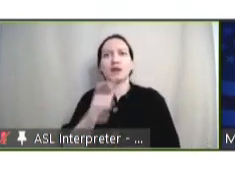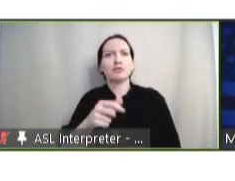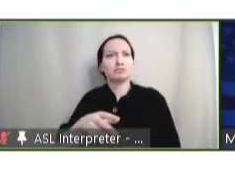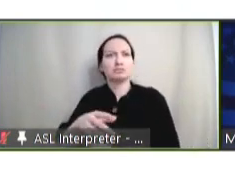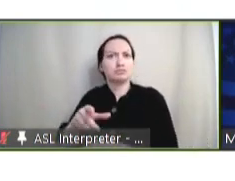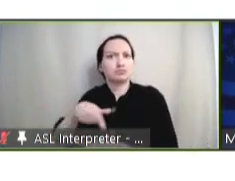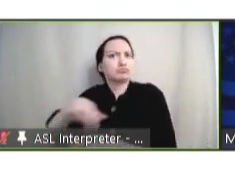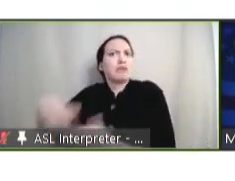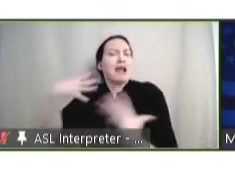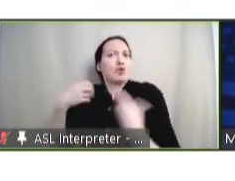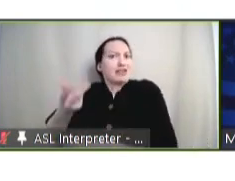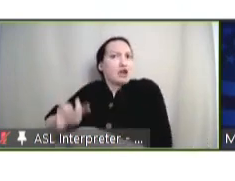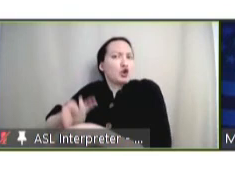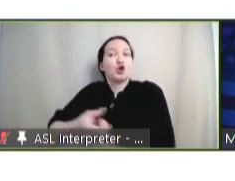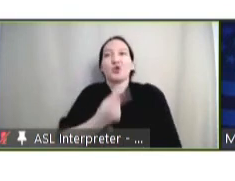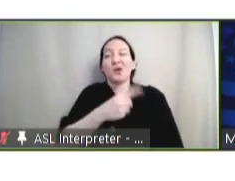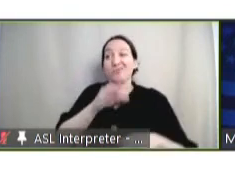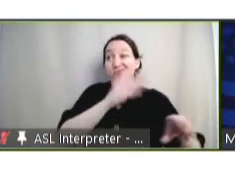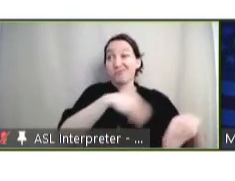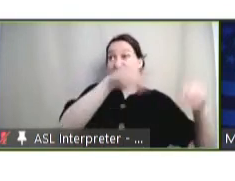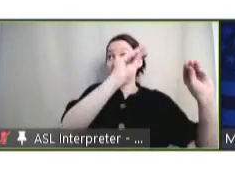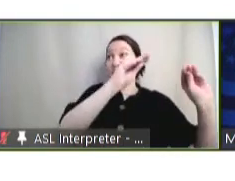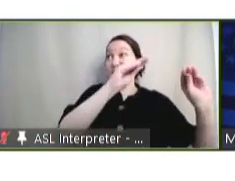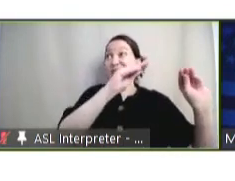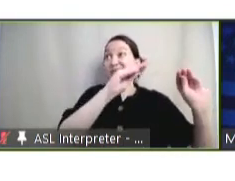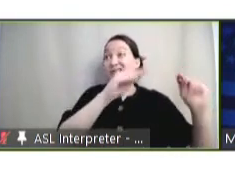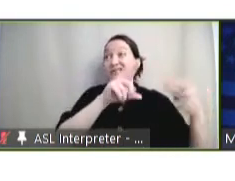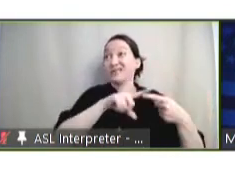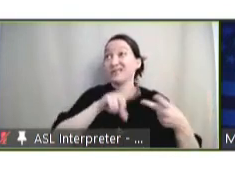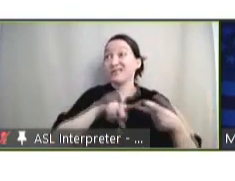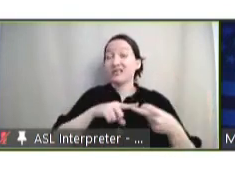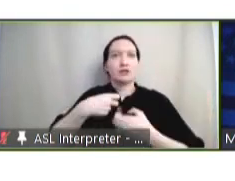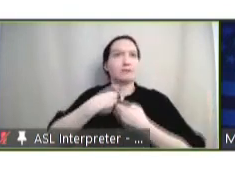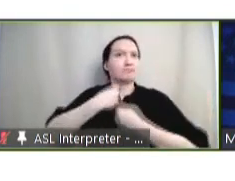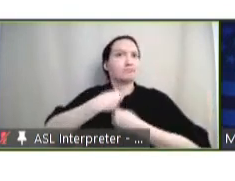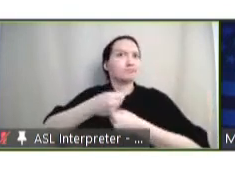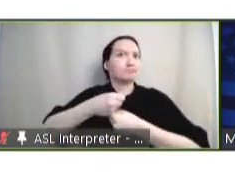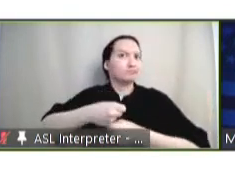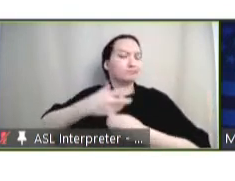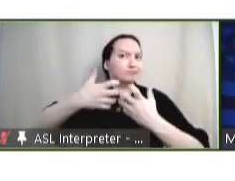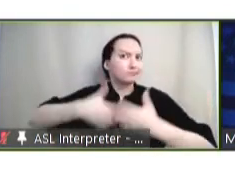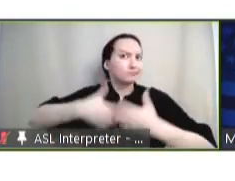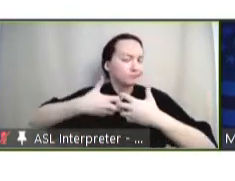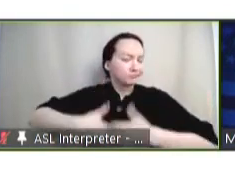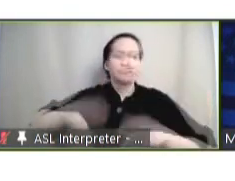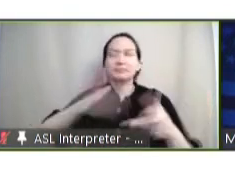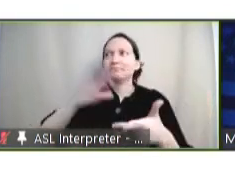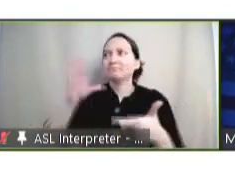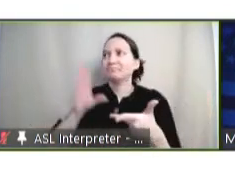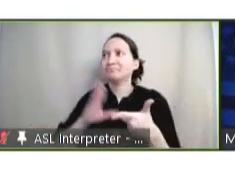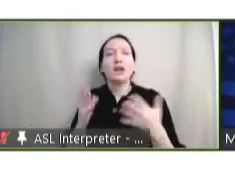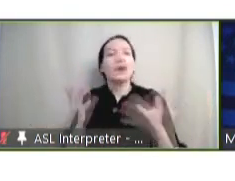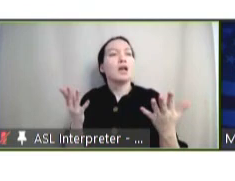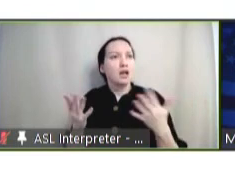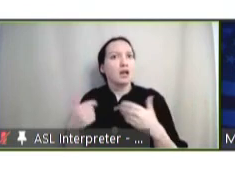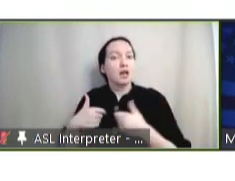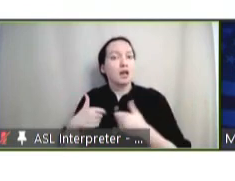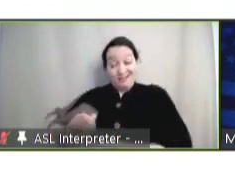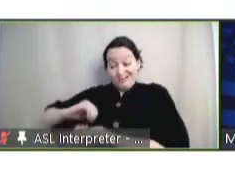one was retail, one was a manufacturer. And so, having those collaborations across